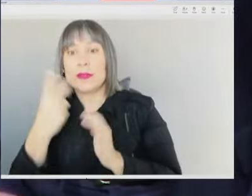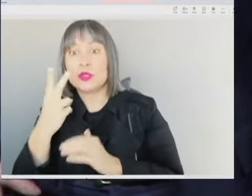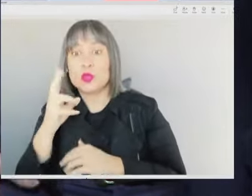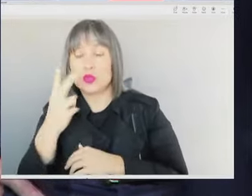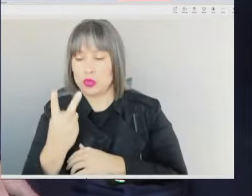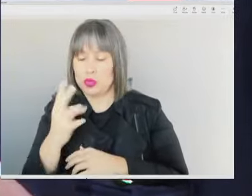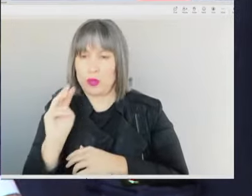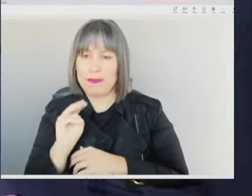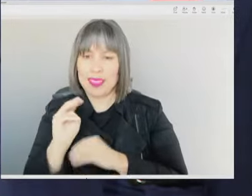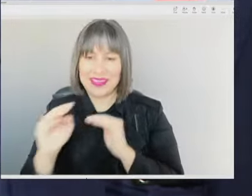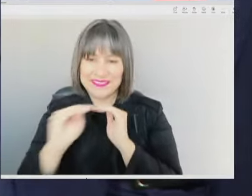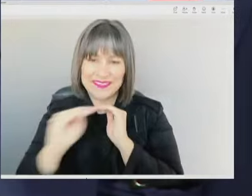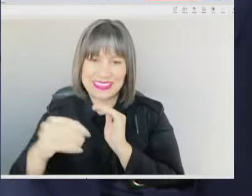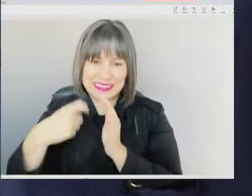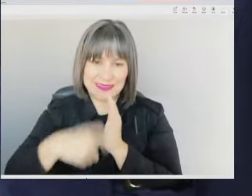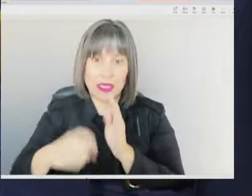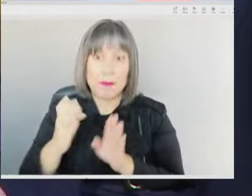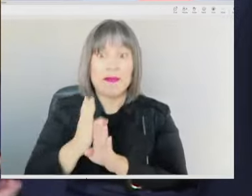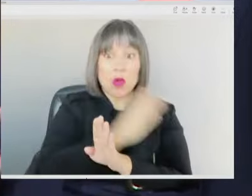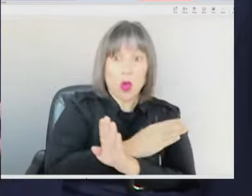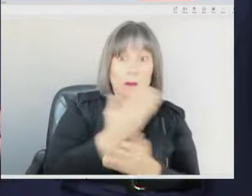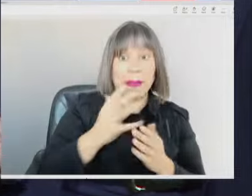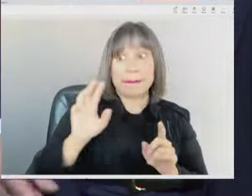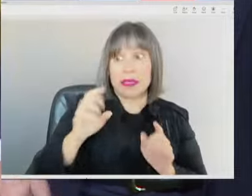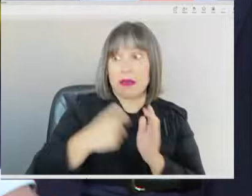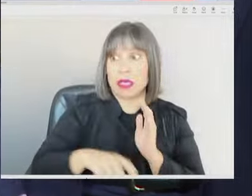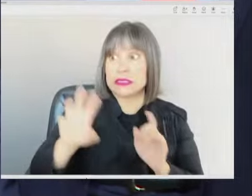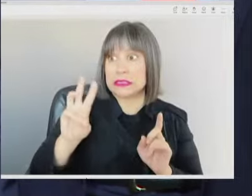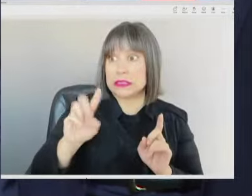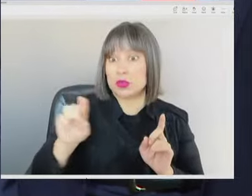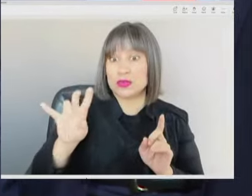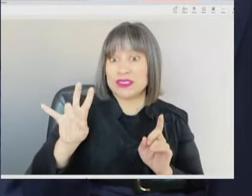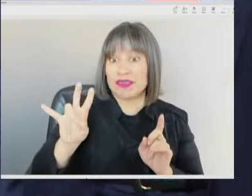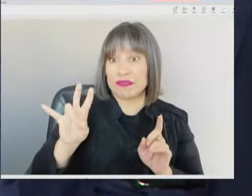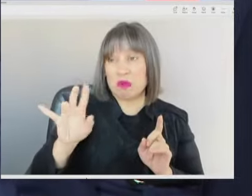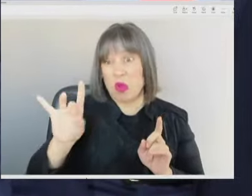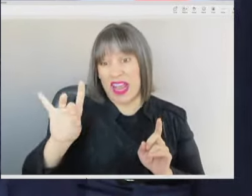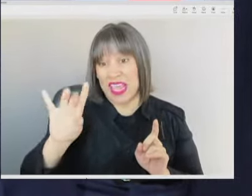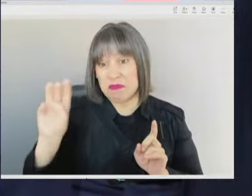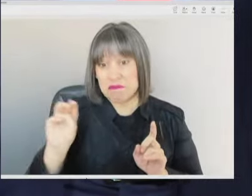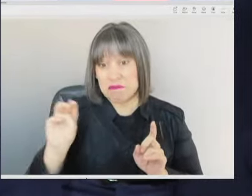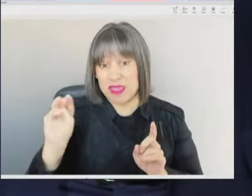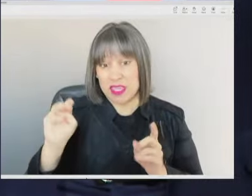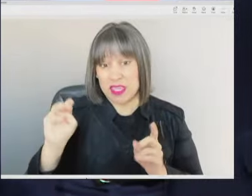their cost might have been six to seven million or $8 million and there's 10 vendors, right. So some